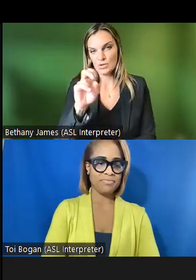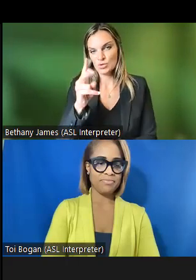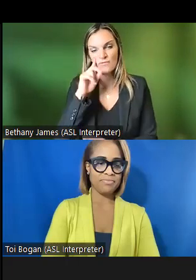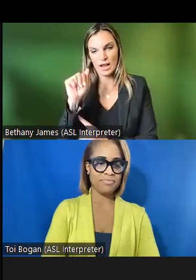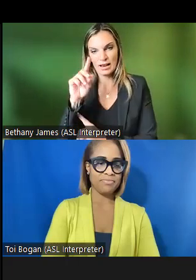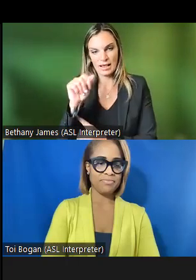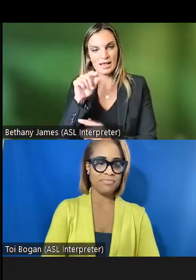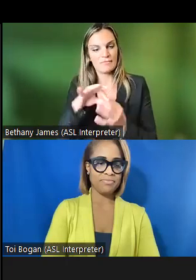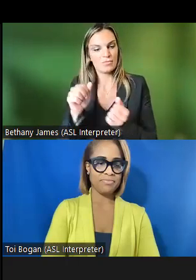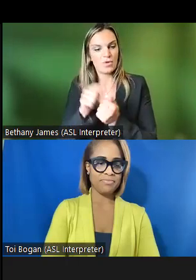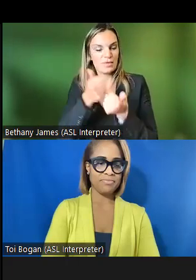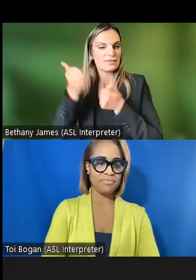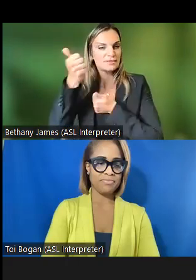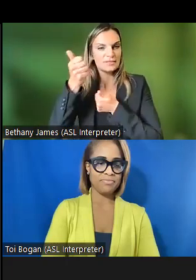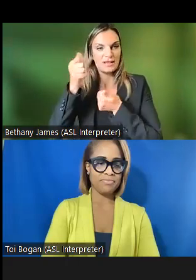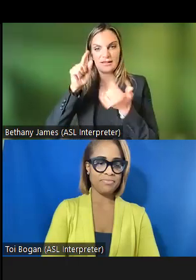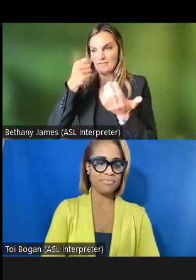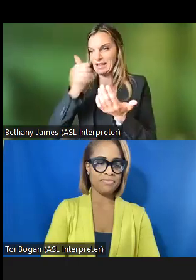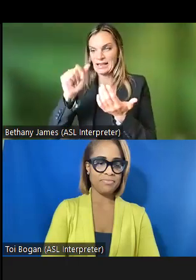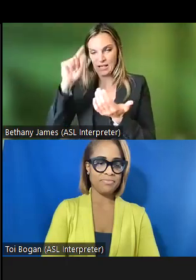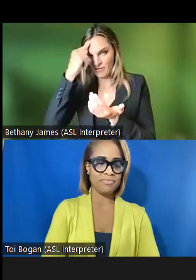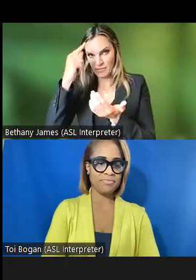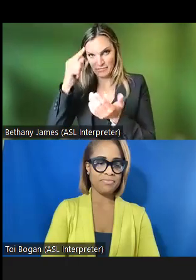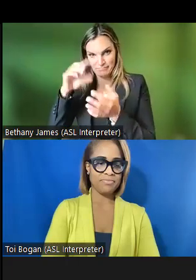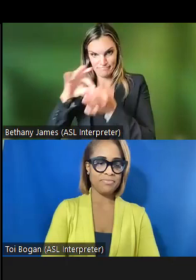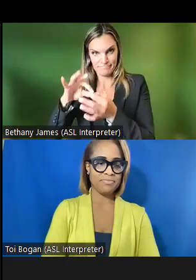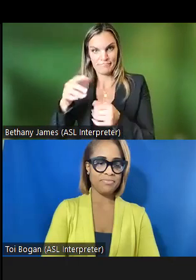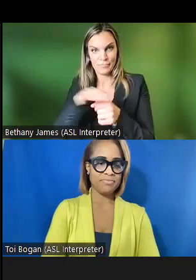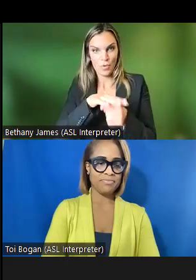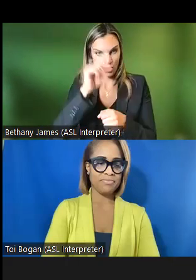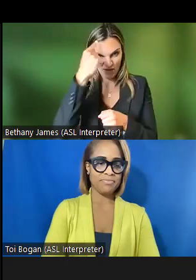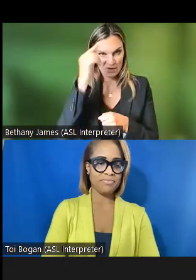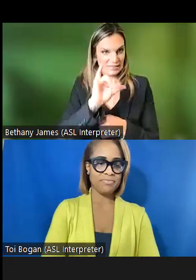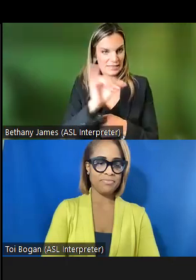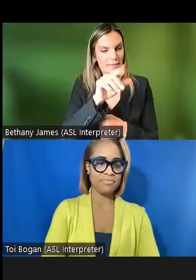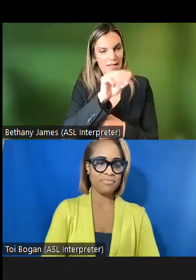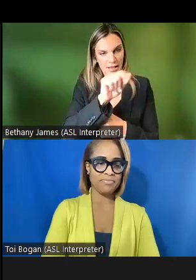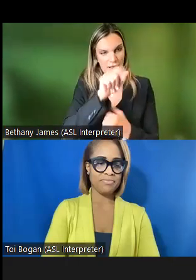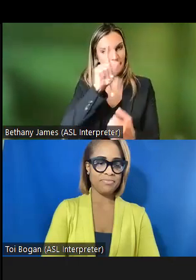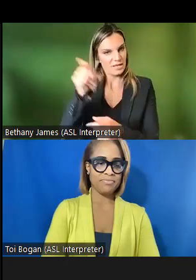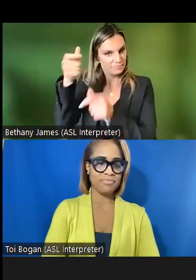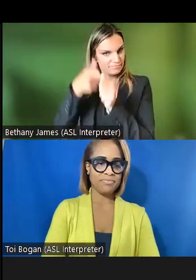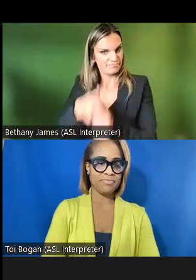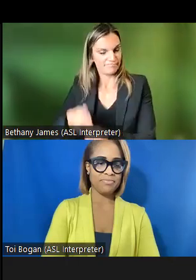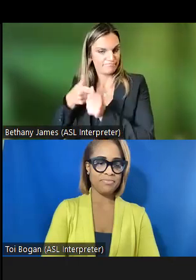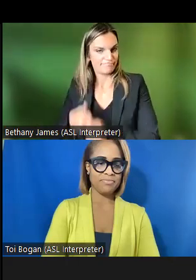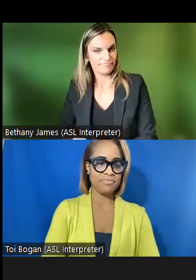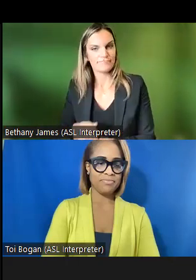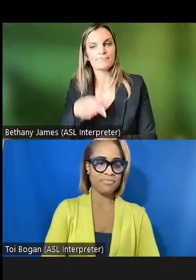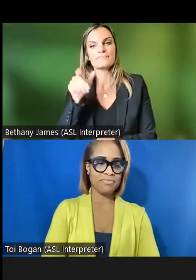branch and the State of Michigan and local governments as well. And also there is, as we said earlier, Section 504.